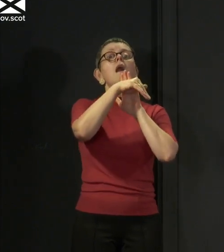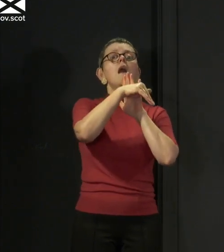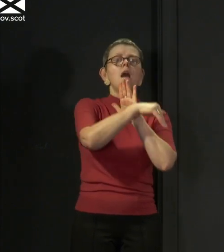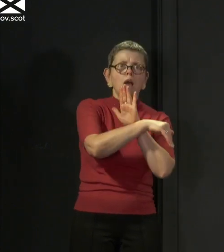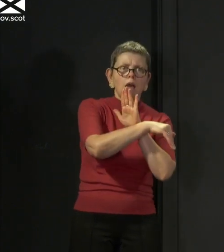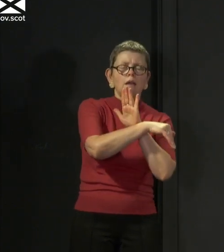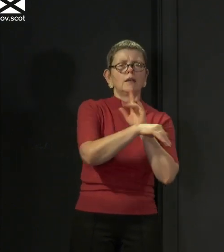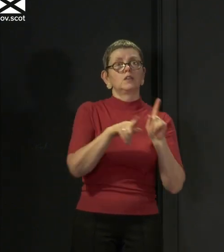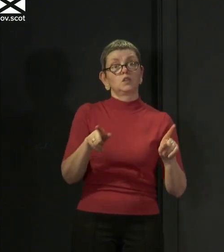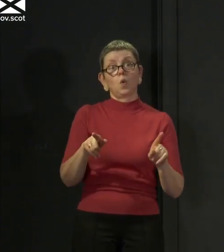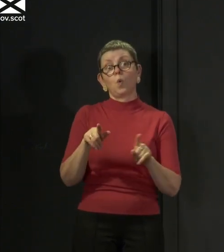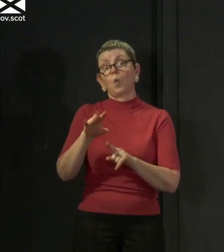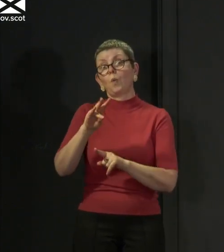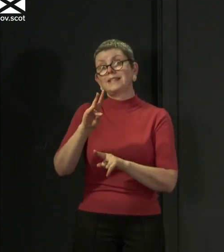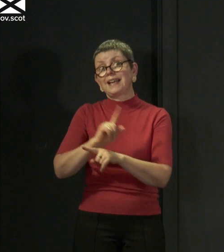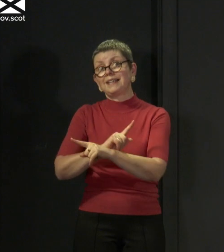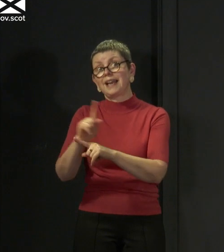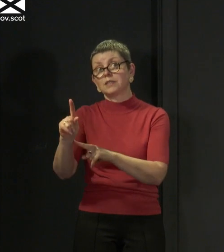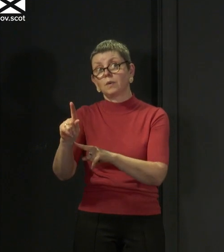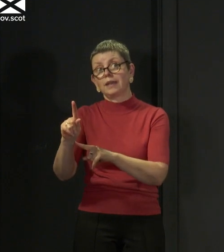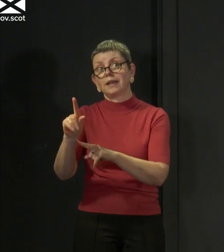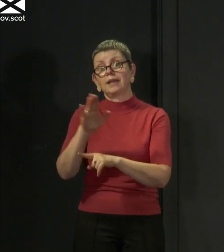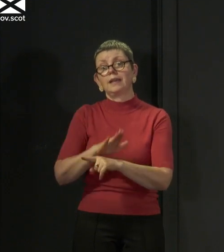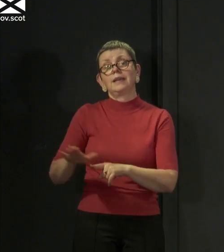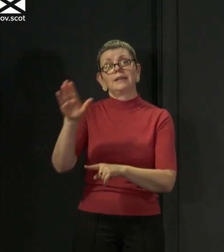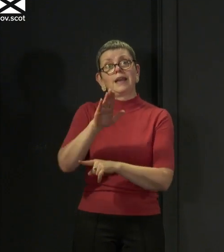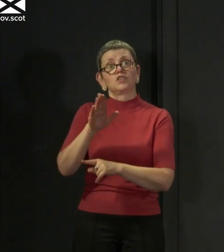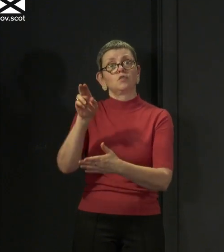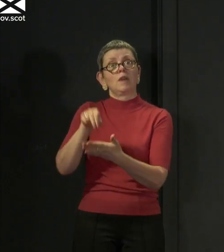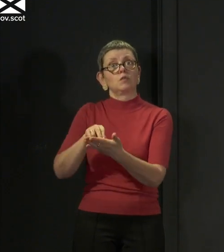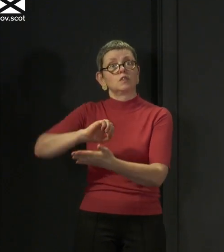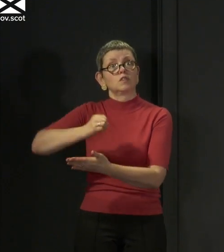week, and hope we will see that the reduction in deaths that was reported on Wednesday this